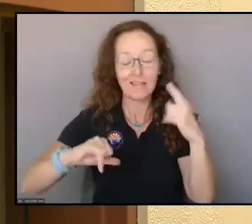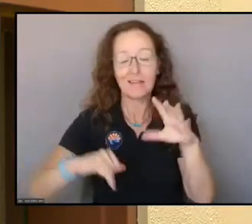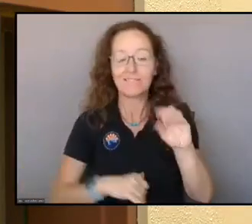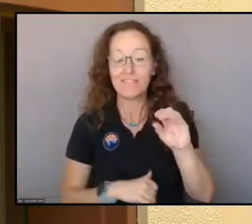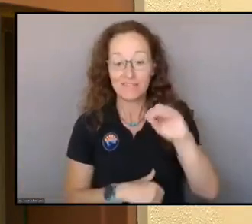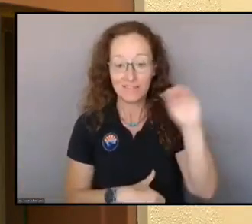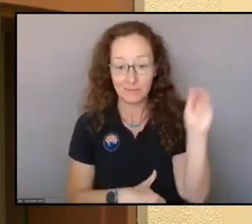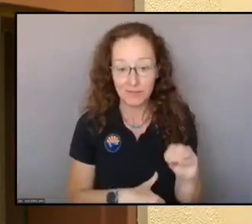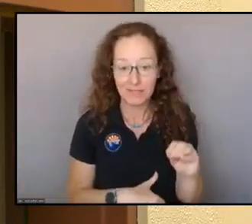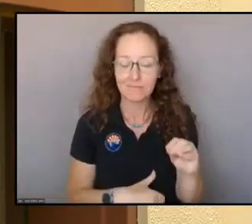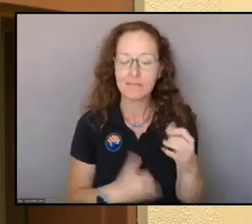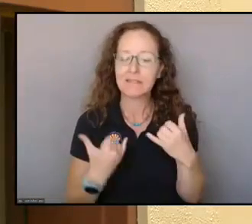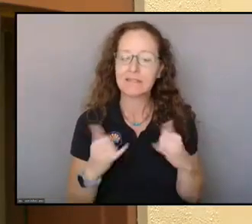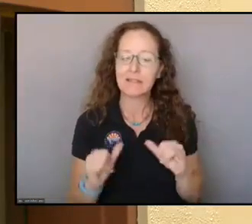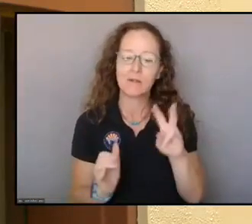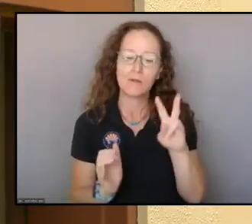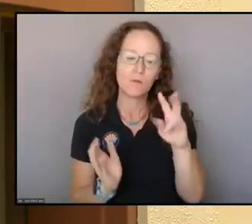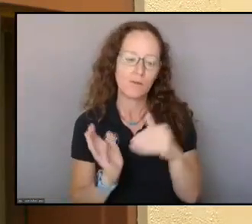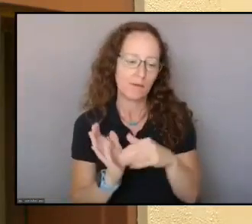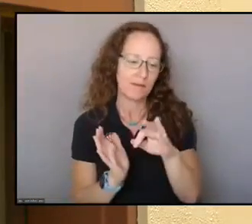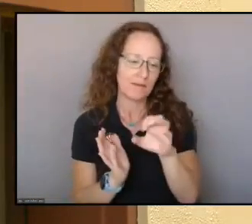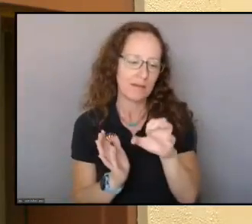ASSIGNED TO THE FIRE.